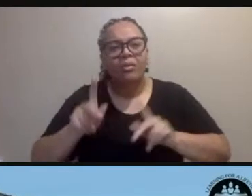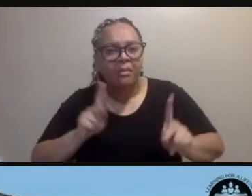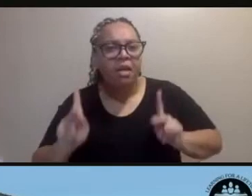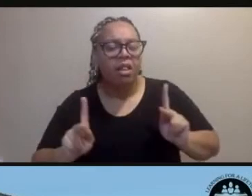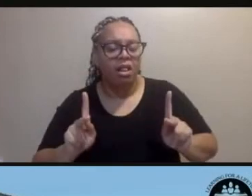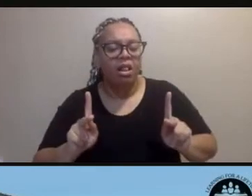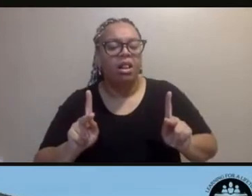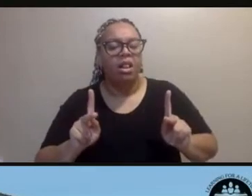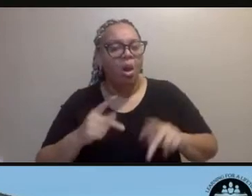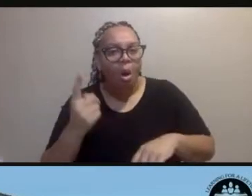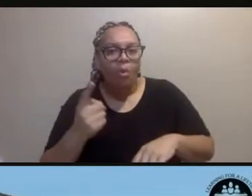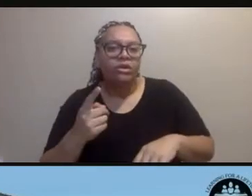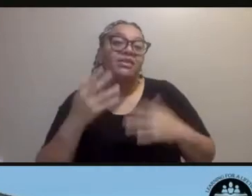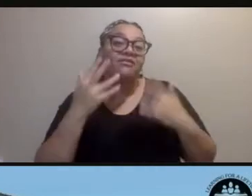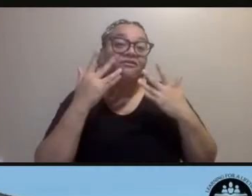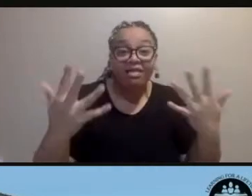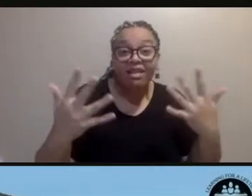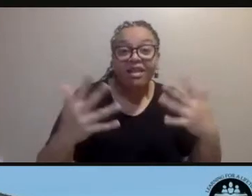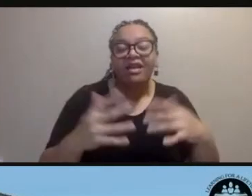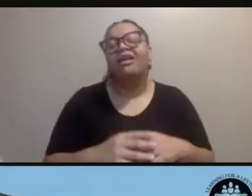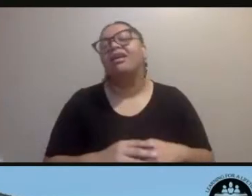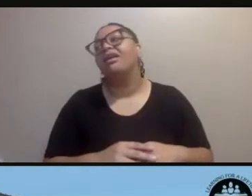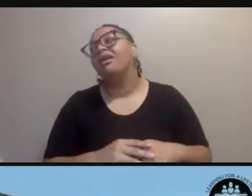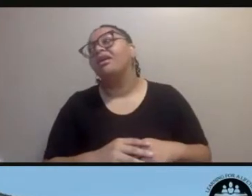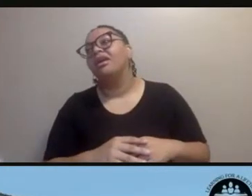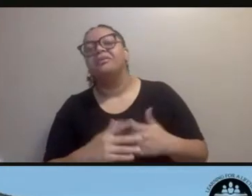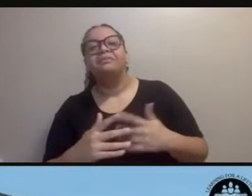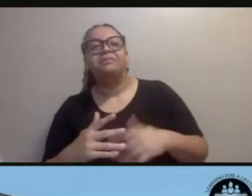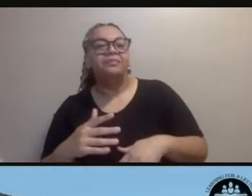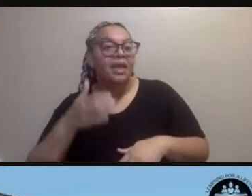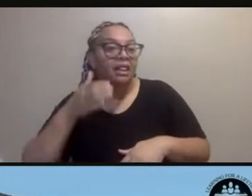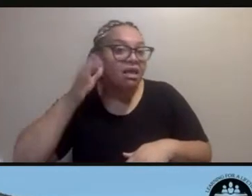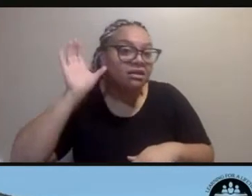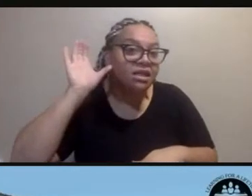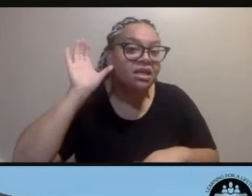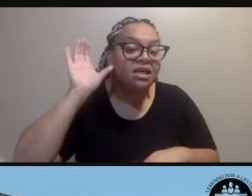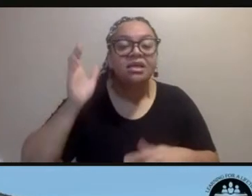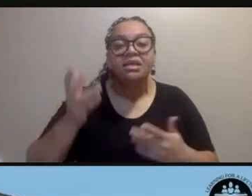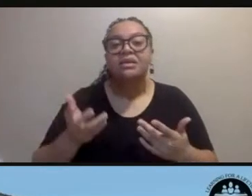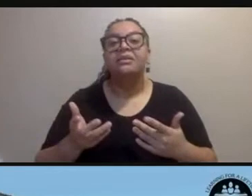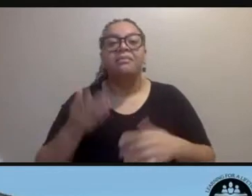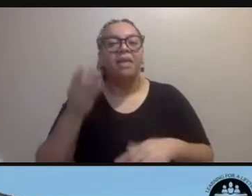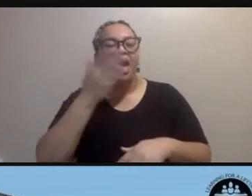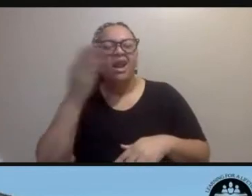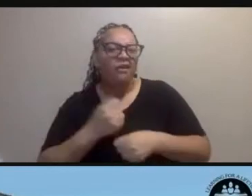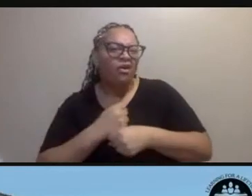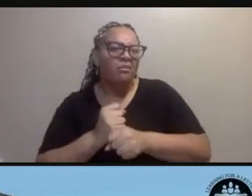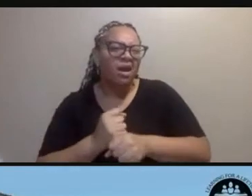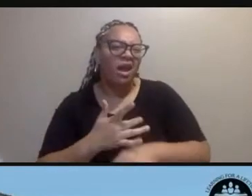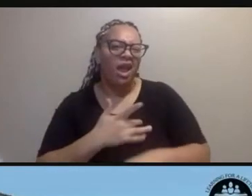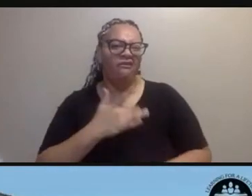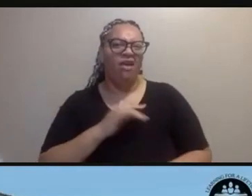BUT IT WAS ALSO MORE THAN THAT. I WAS ALSO LIKE HOW YOU